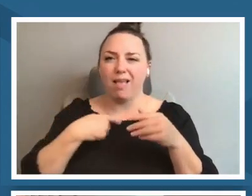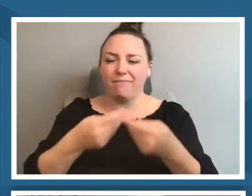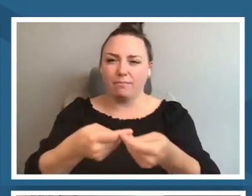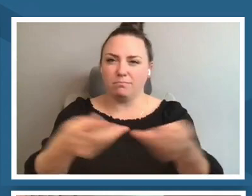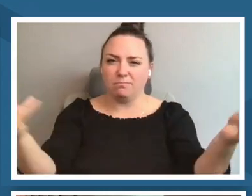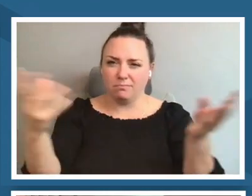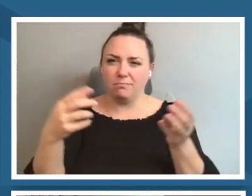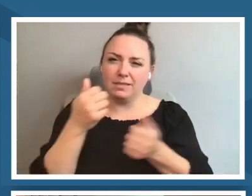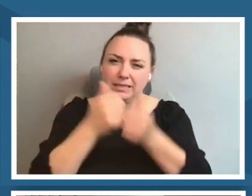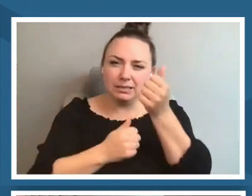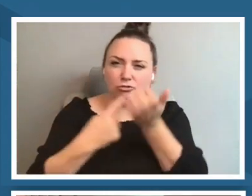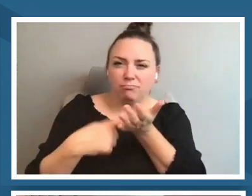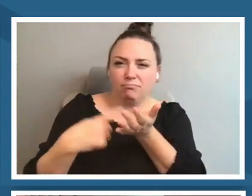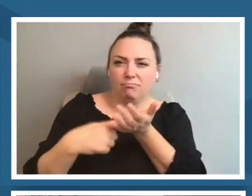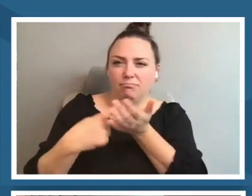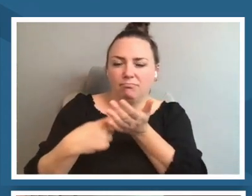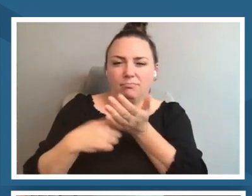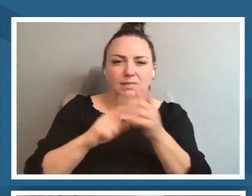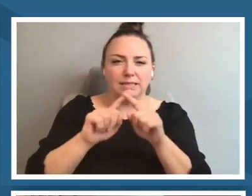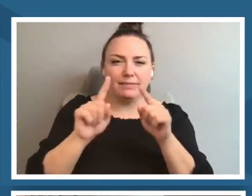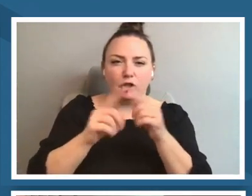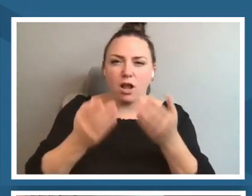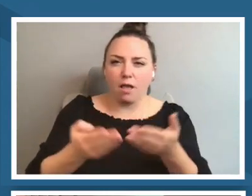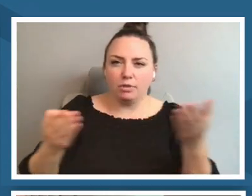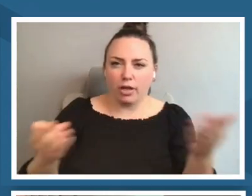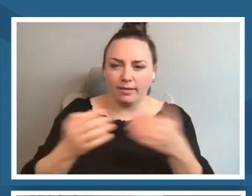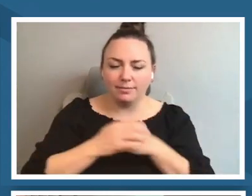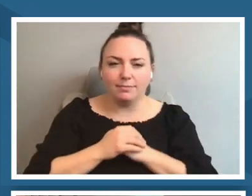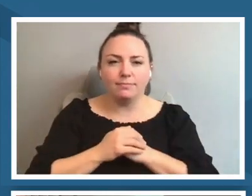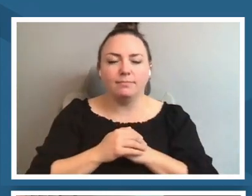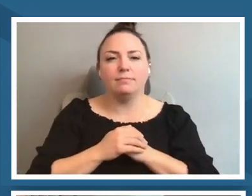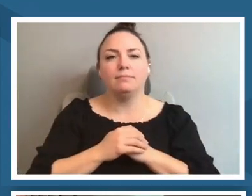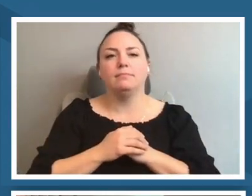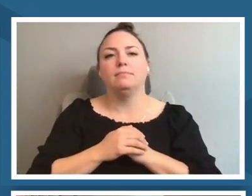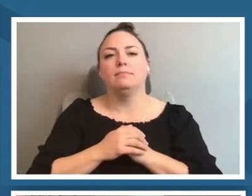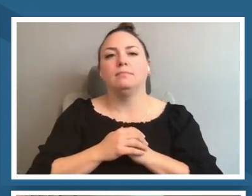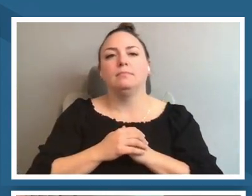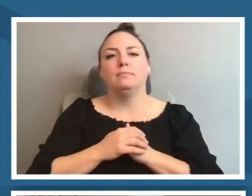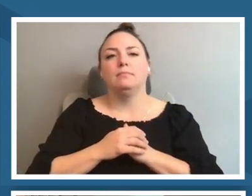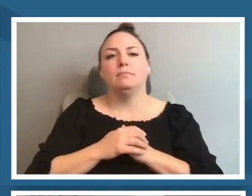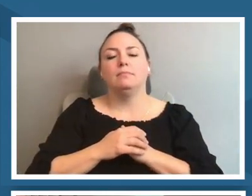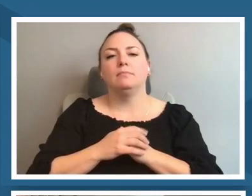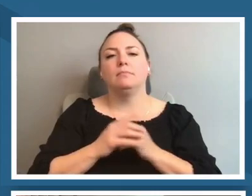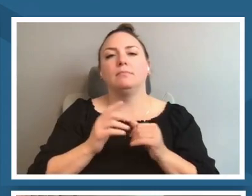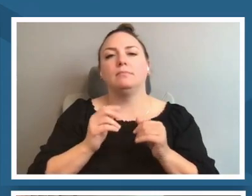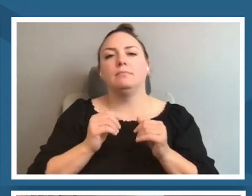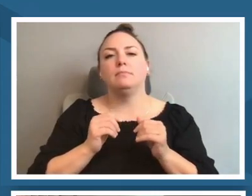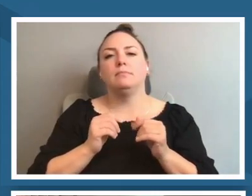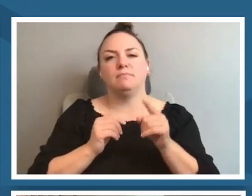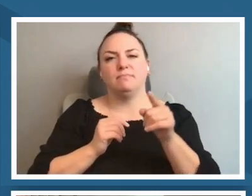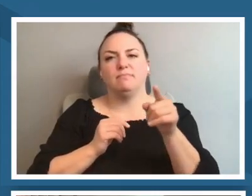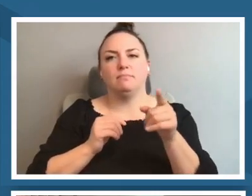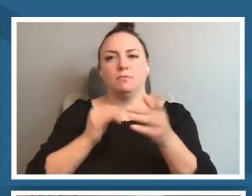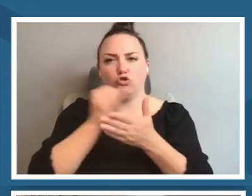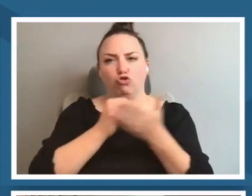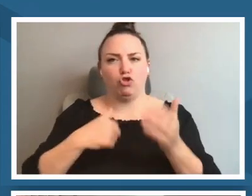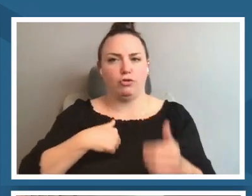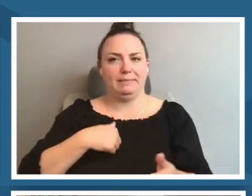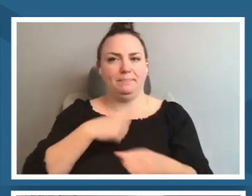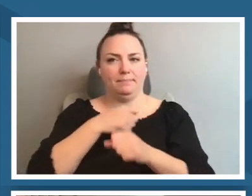the different objects they have then i also then show them in this case this is a drawing that i